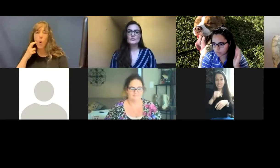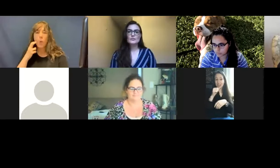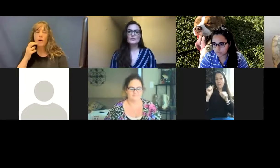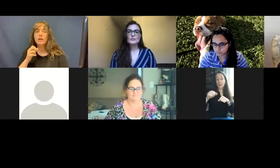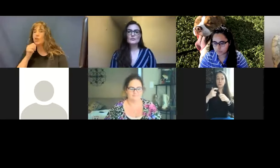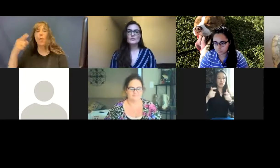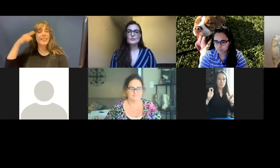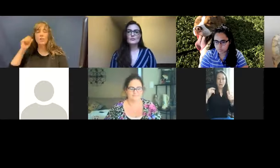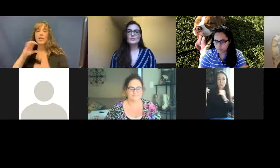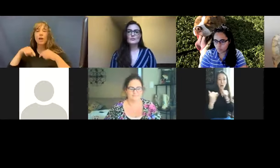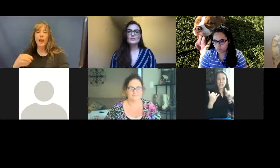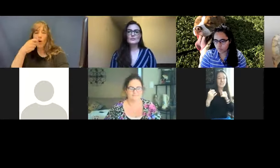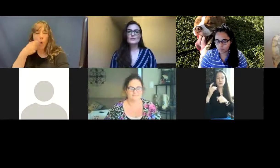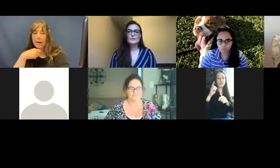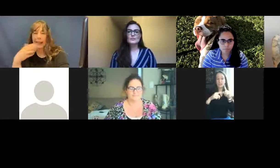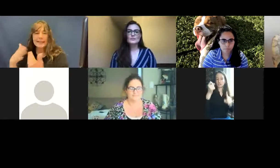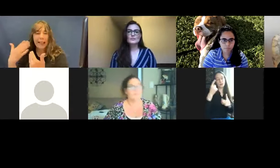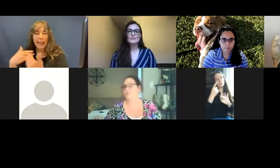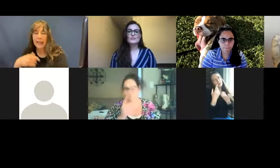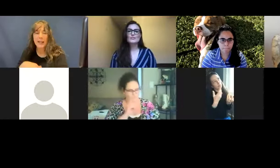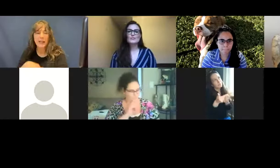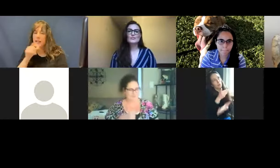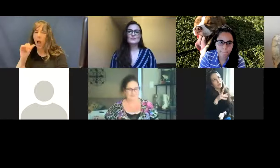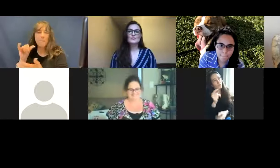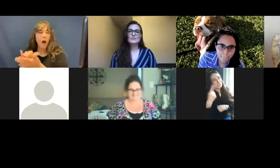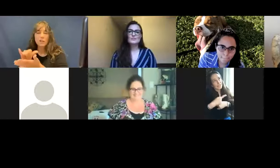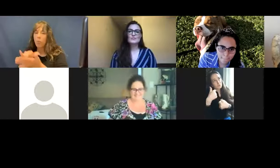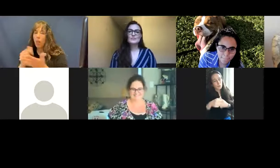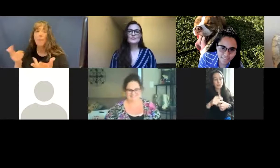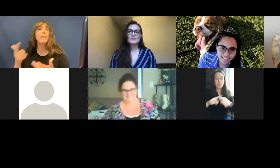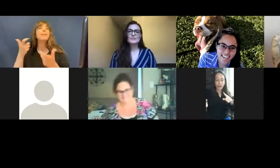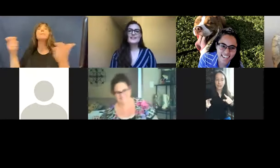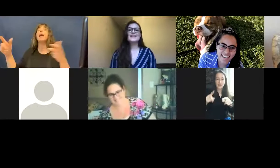not possible. You're in a big party. You can't I mean, it's pre COVID days, remember, but